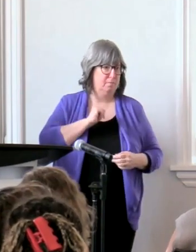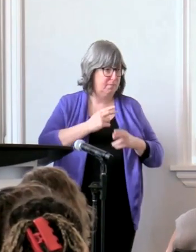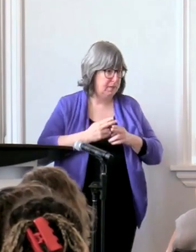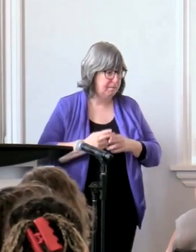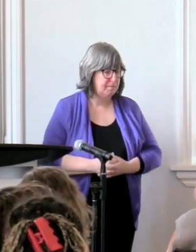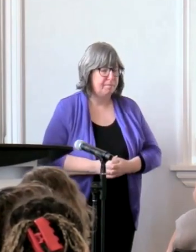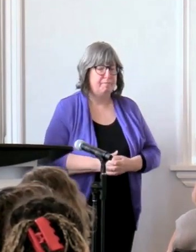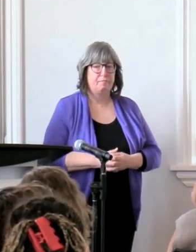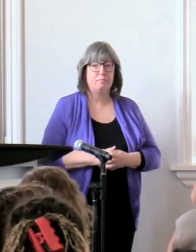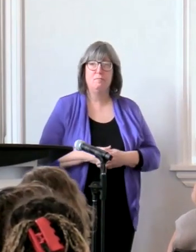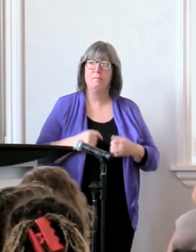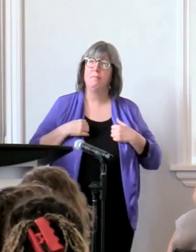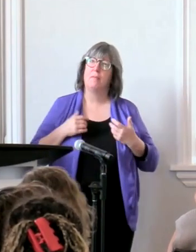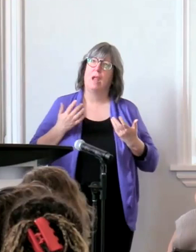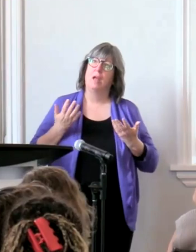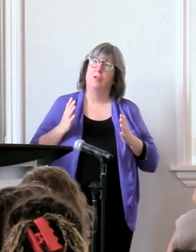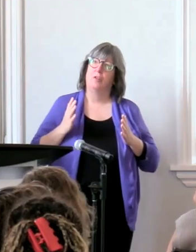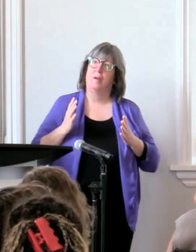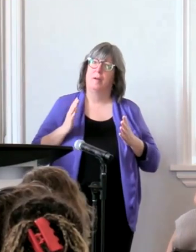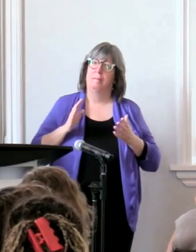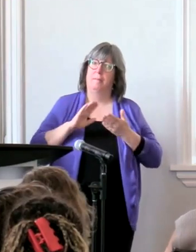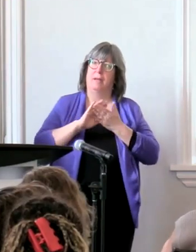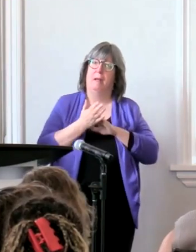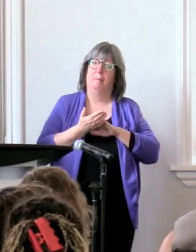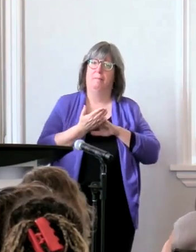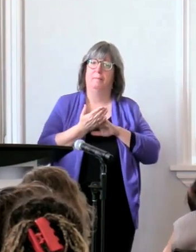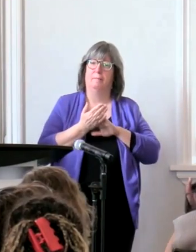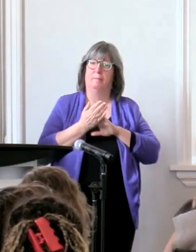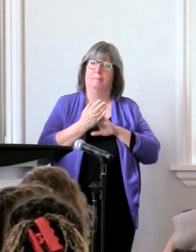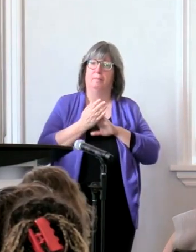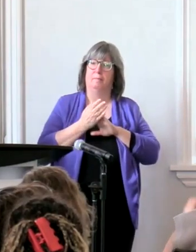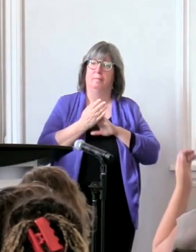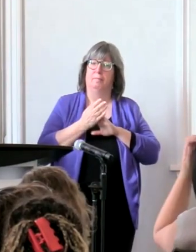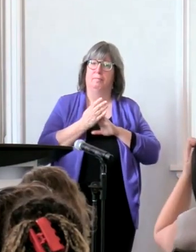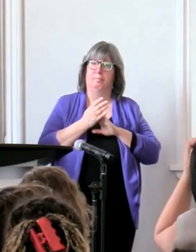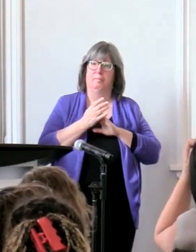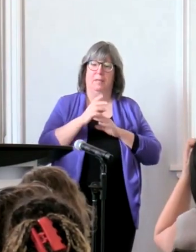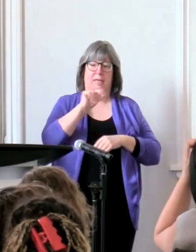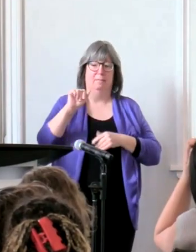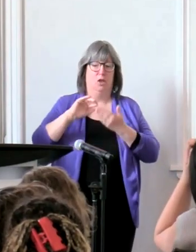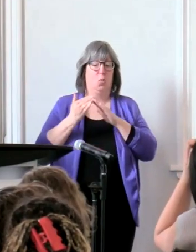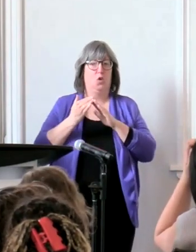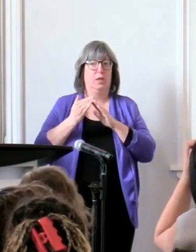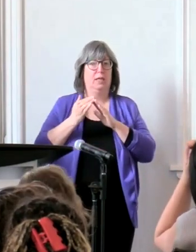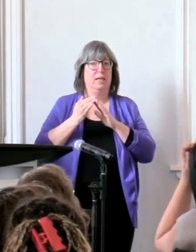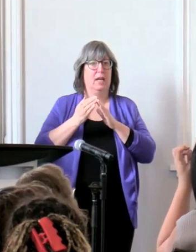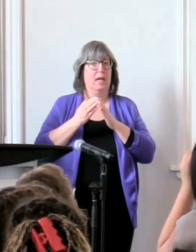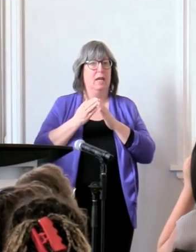I sort of fell into the disability community in a way.